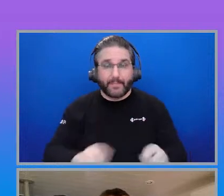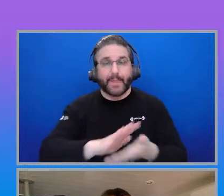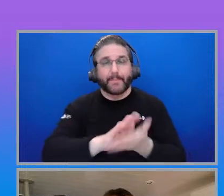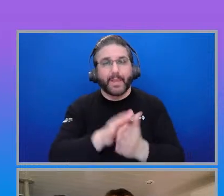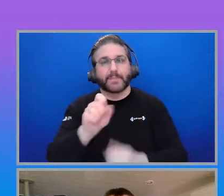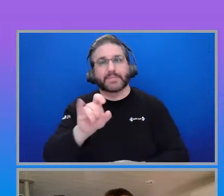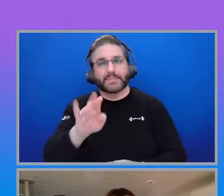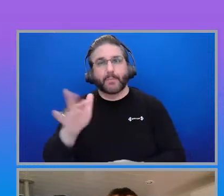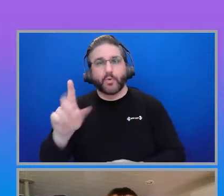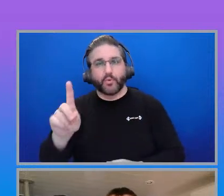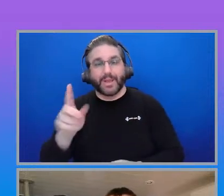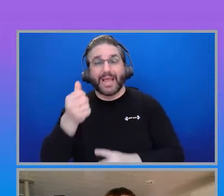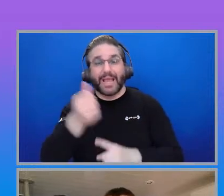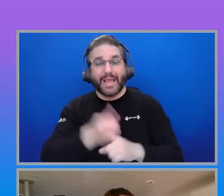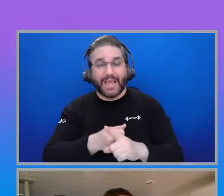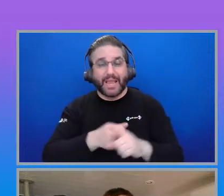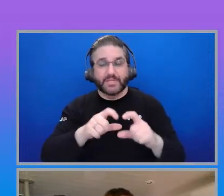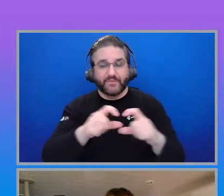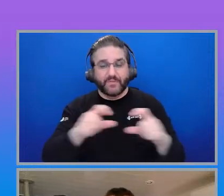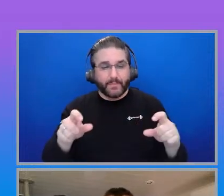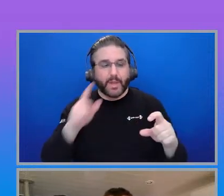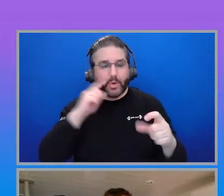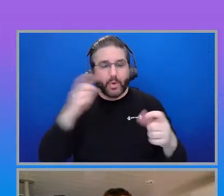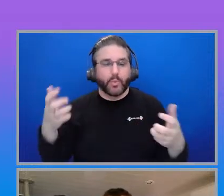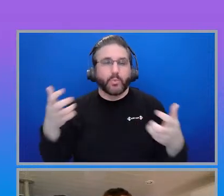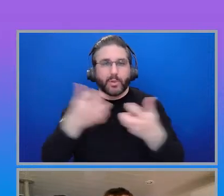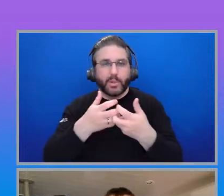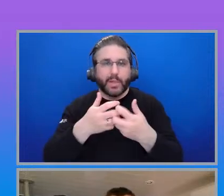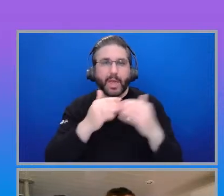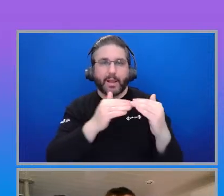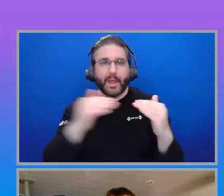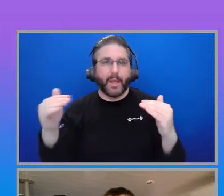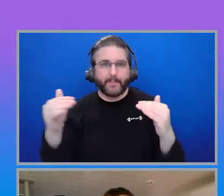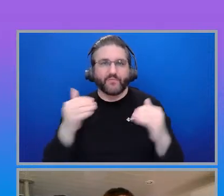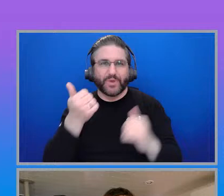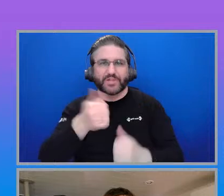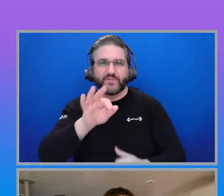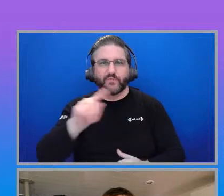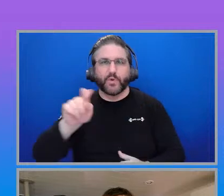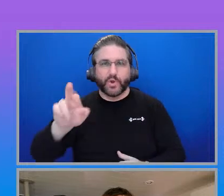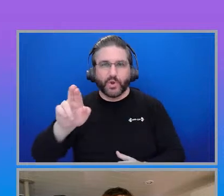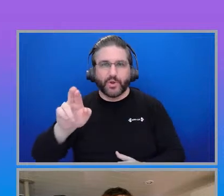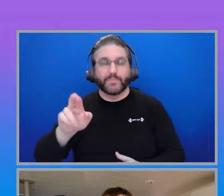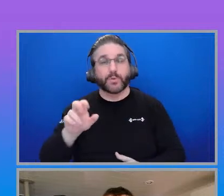card is a sub grid, and each footer is actually in the same row. And so they line up. And